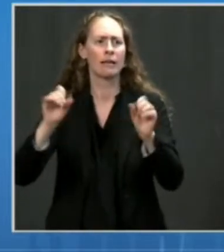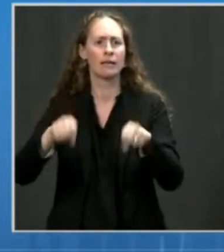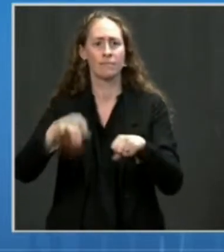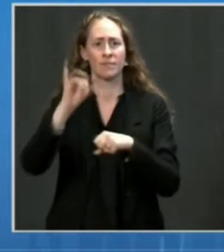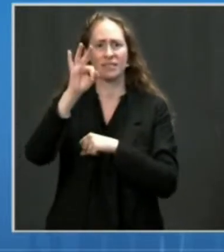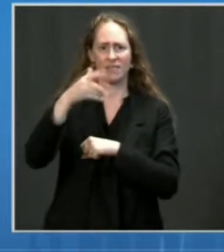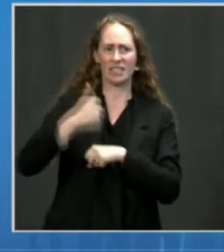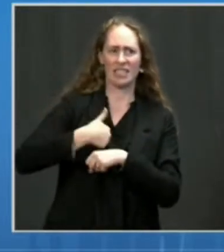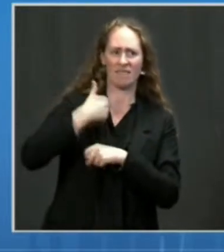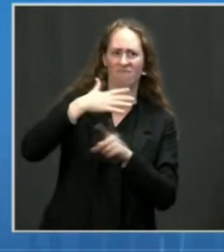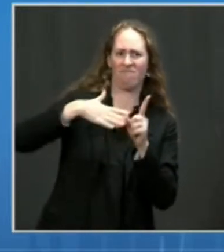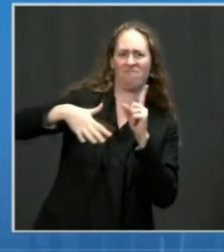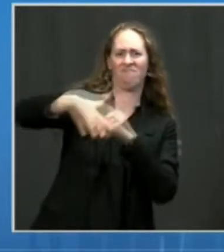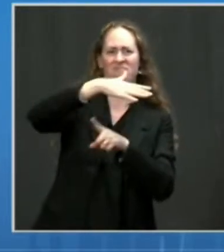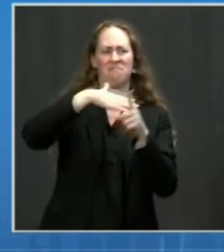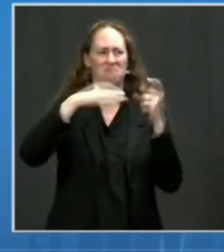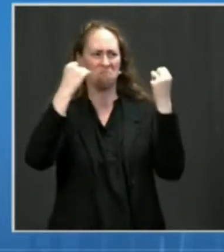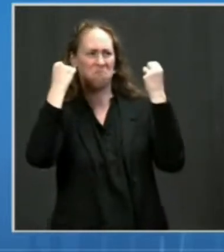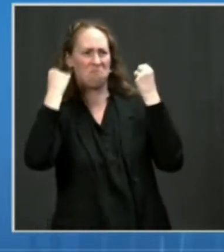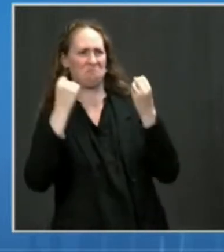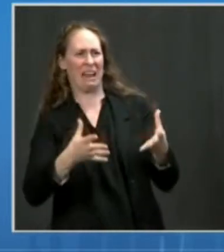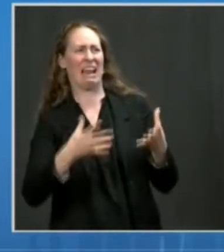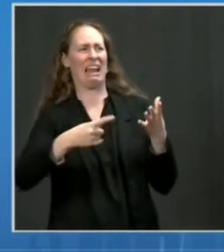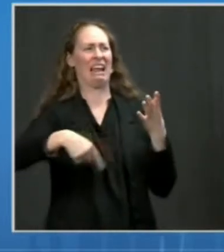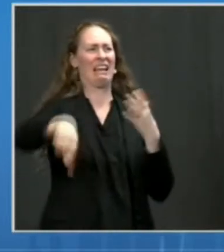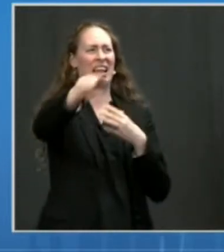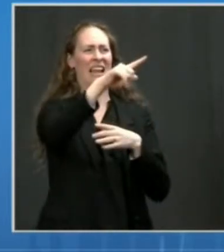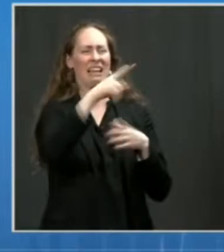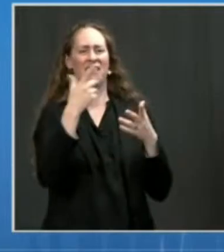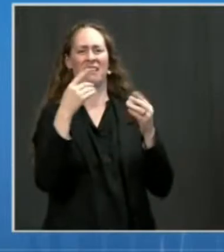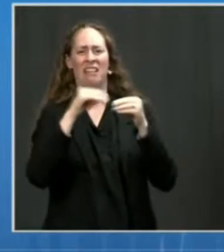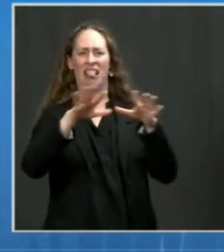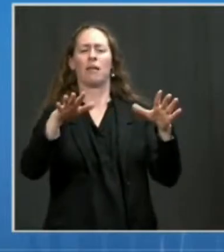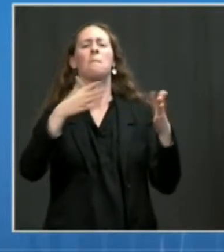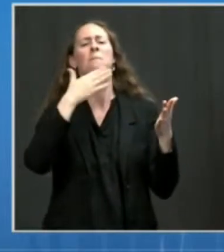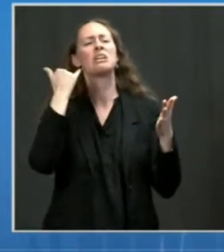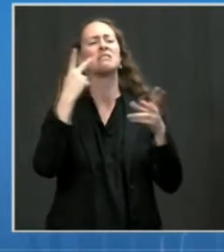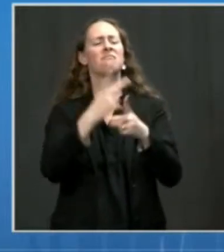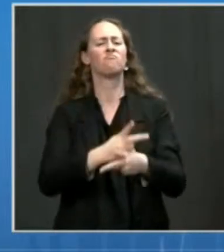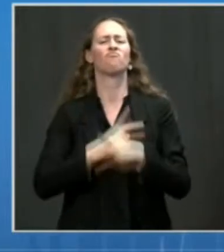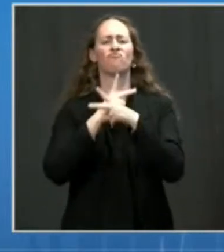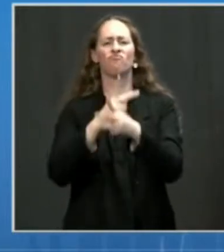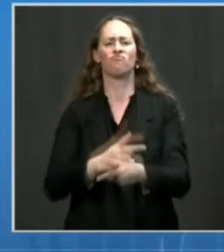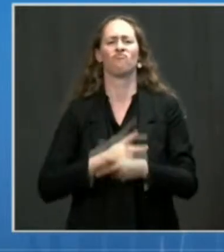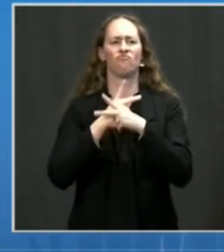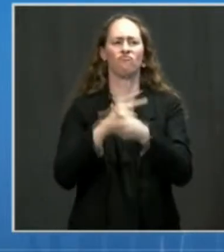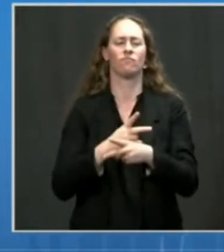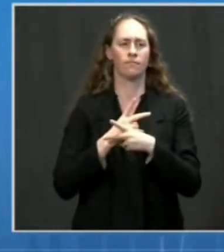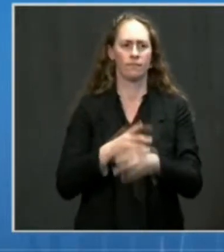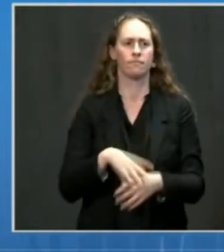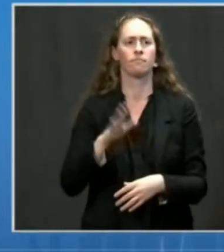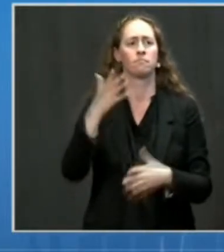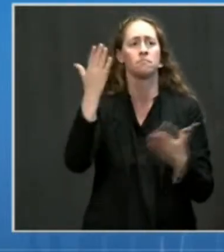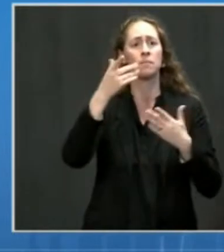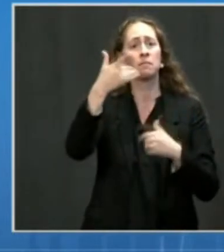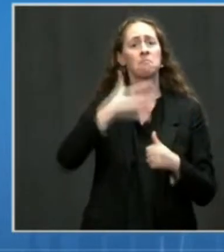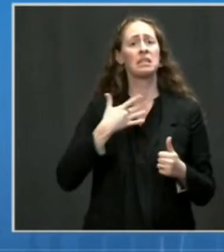SUGGESTING BOTH VACCINATED AND UNVACCINATED IN AREAS OF HIGH DISEASE BURDEN OR UNDER RED ON